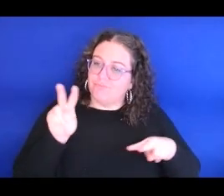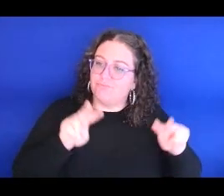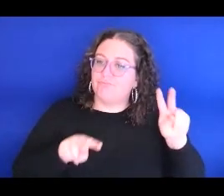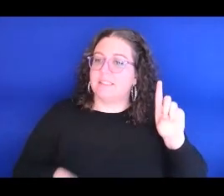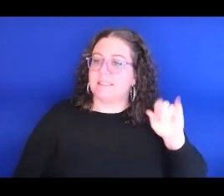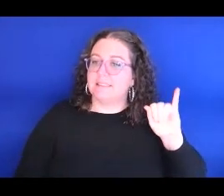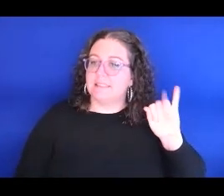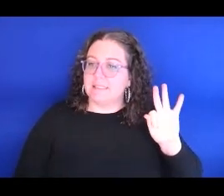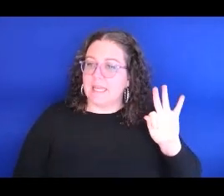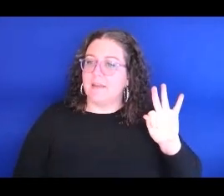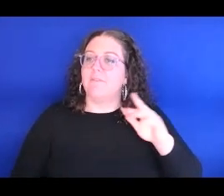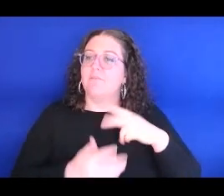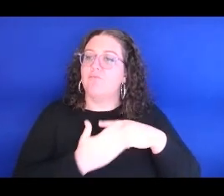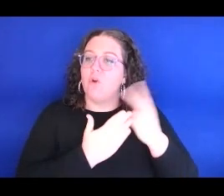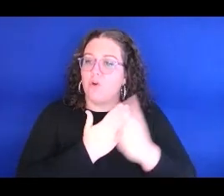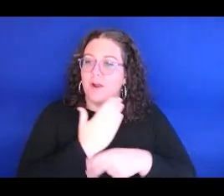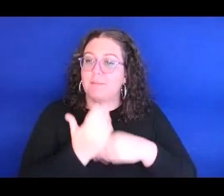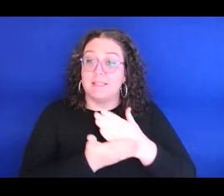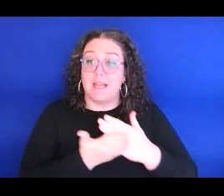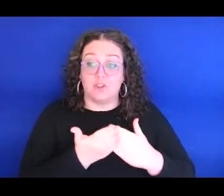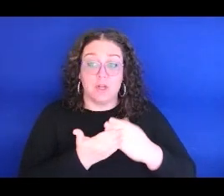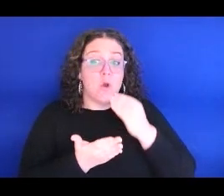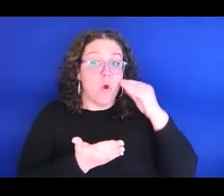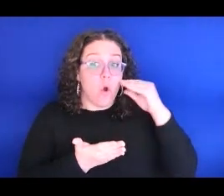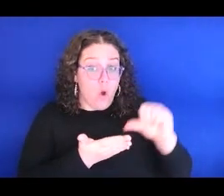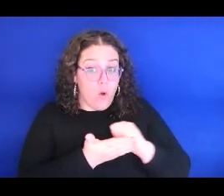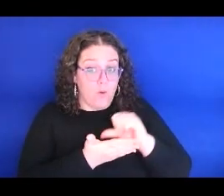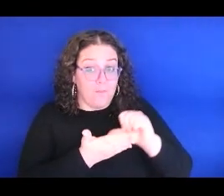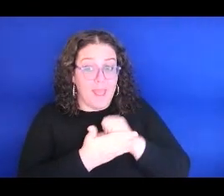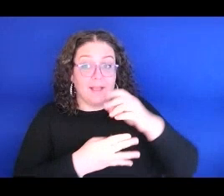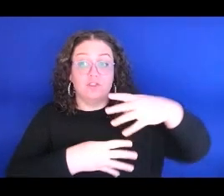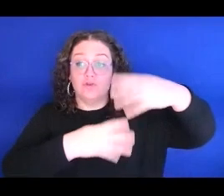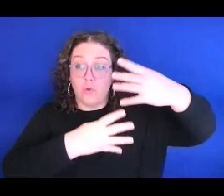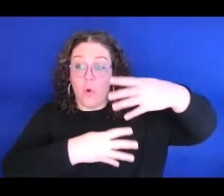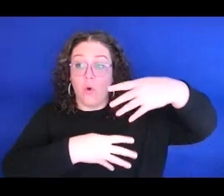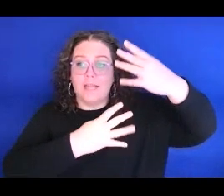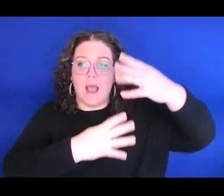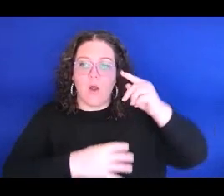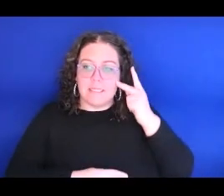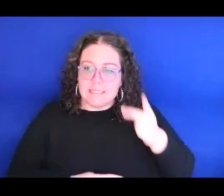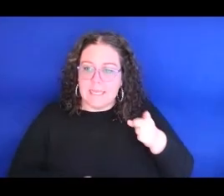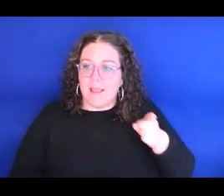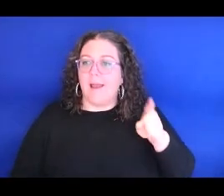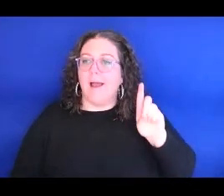scroll down and look for the tile labeled “DIF Programs.” Selecting this tile takes you to a